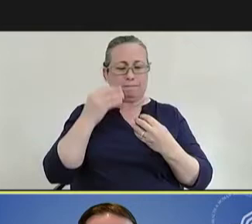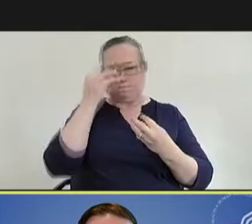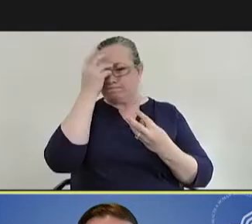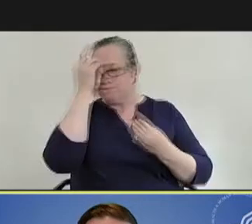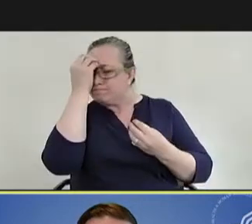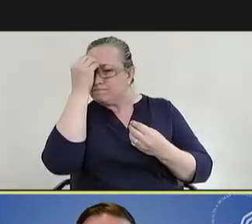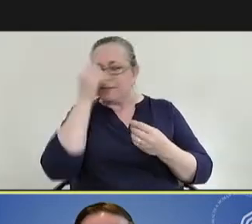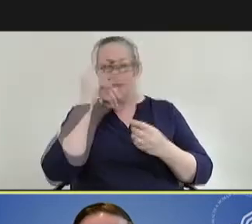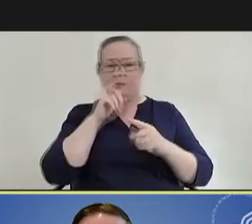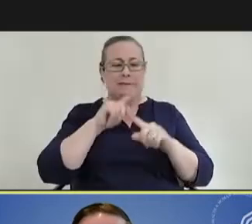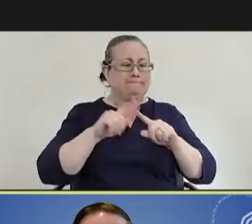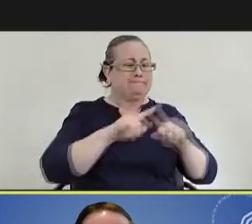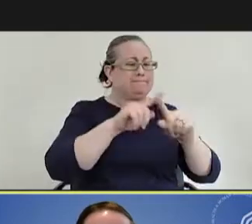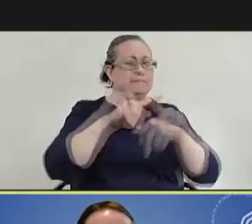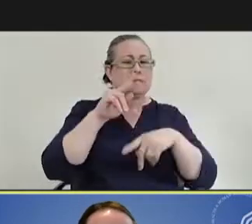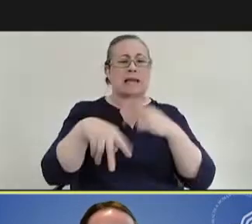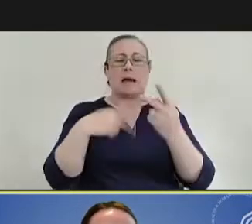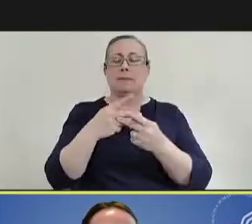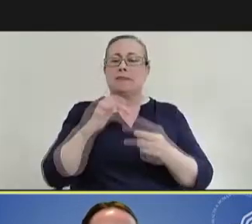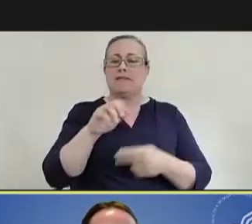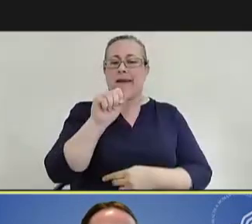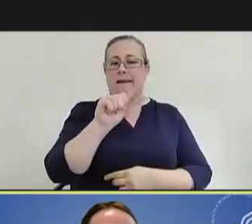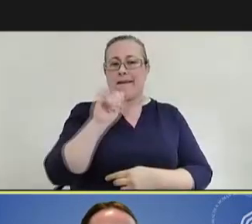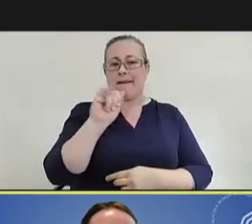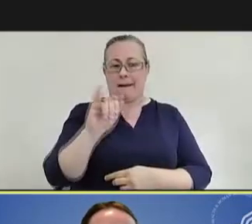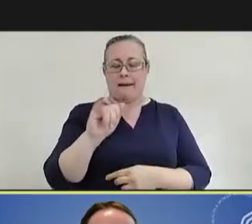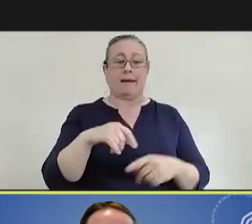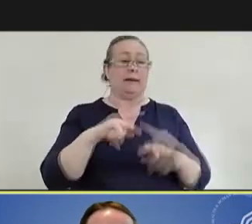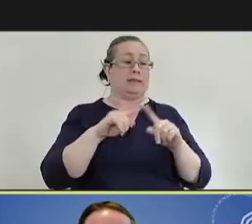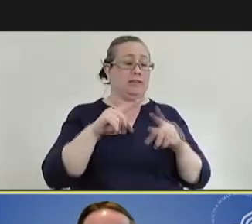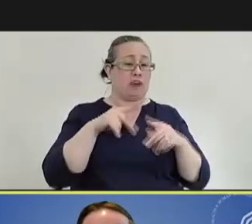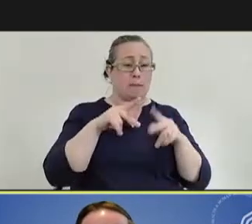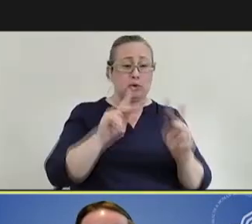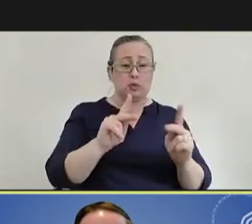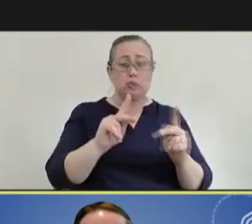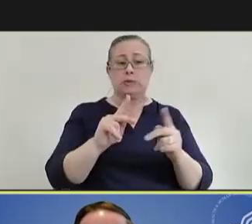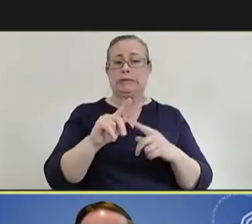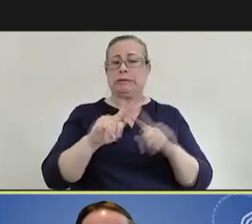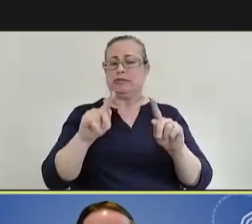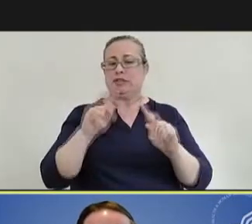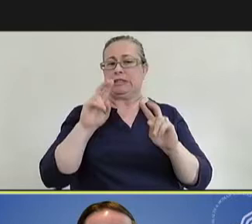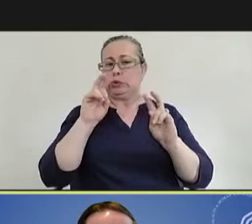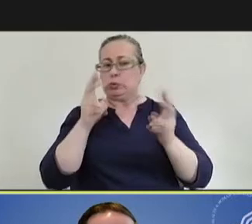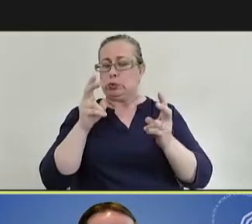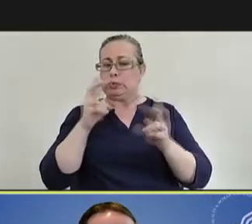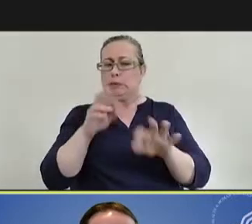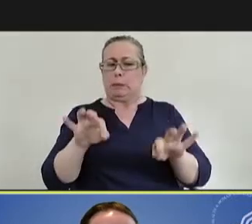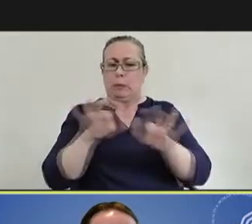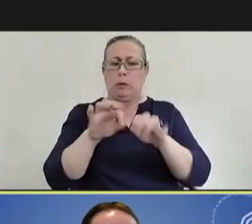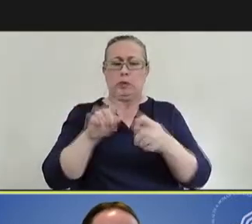the concerns, the opportunities, and issues that are really important to us as a nation.